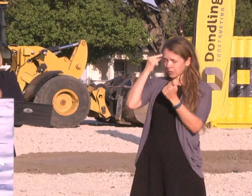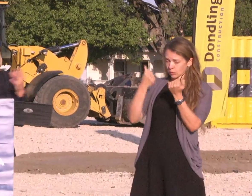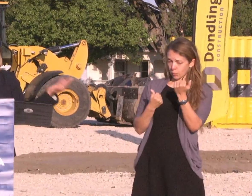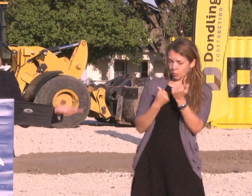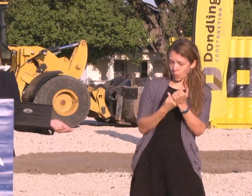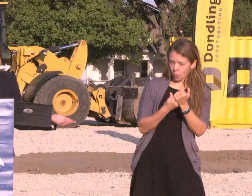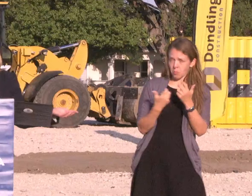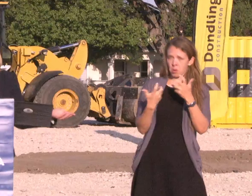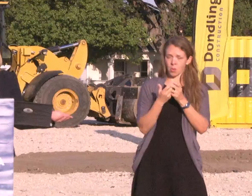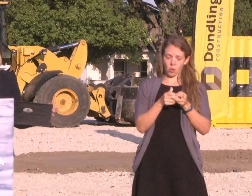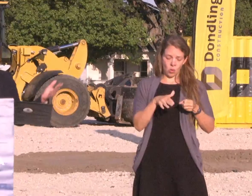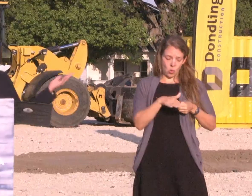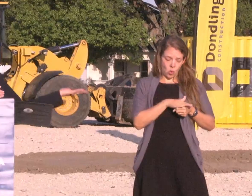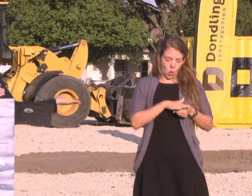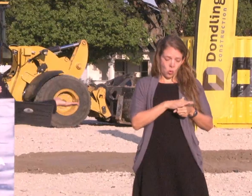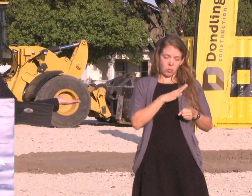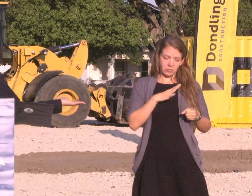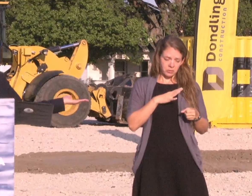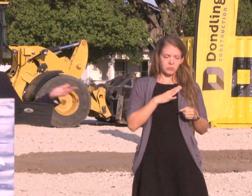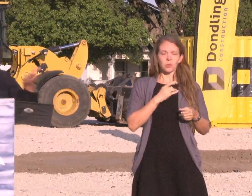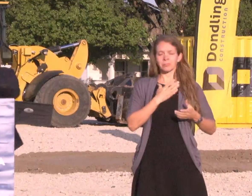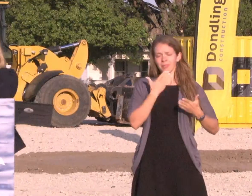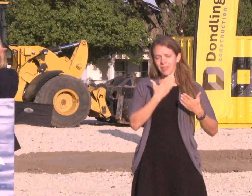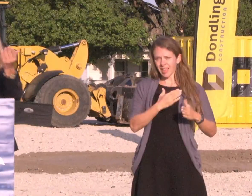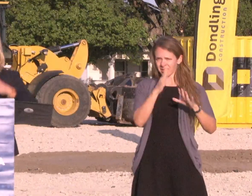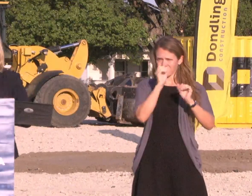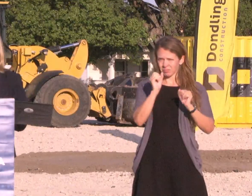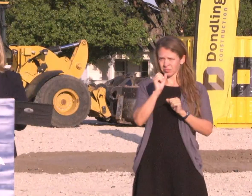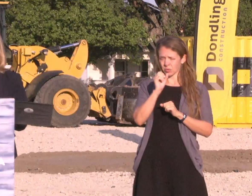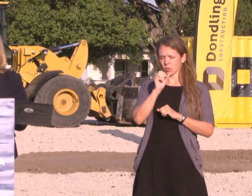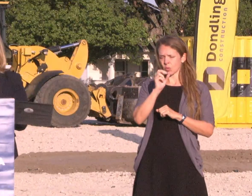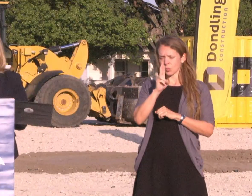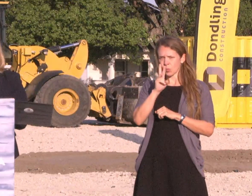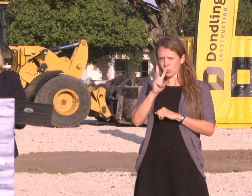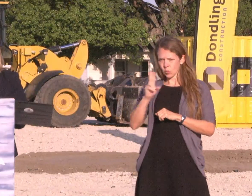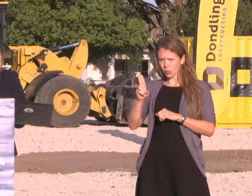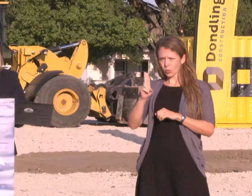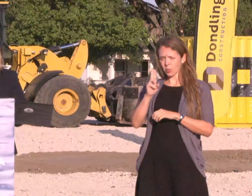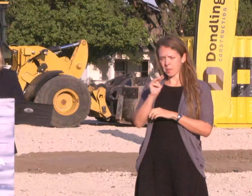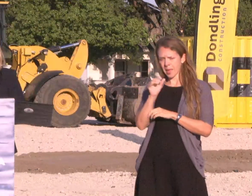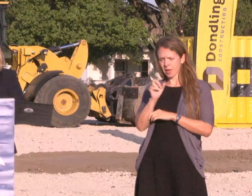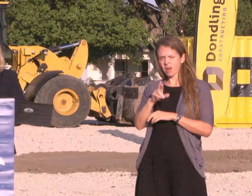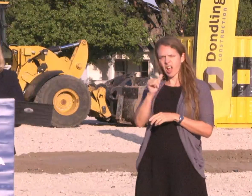with our local officials so thank you mayor woo and the other elected officials here the Hub was